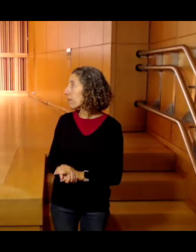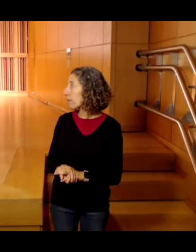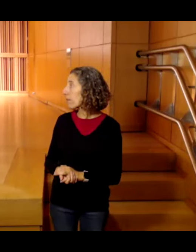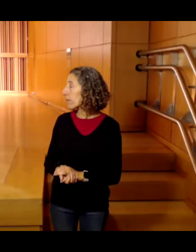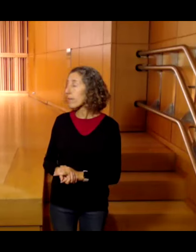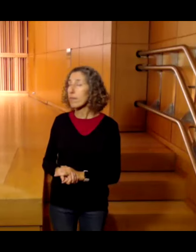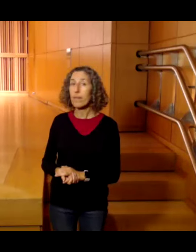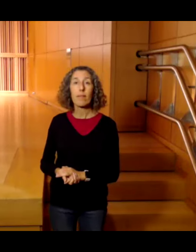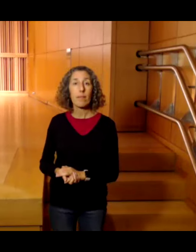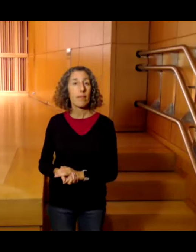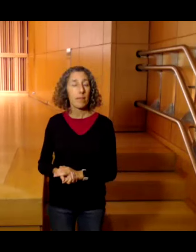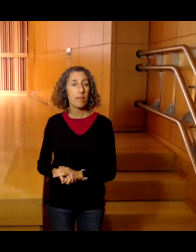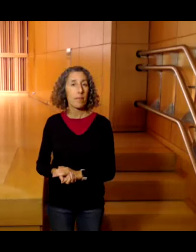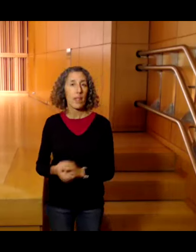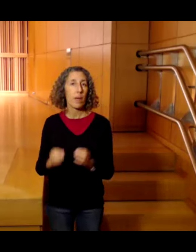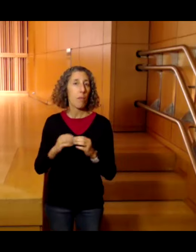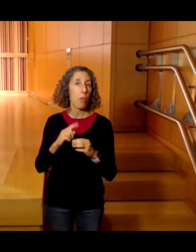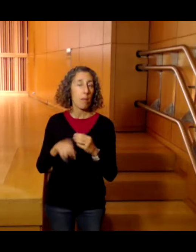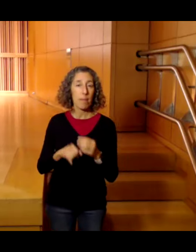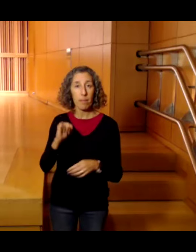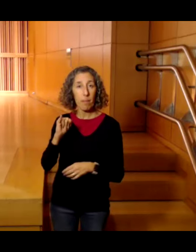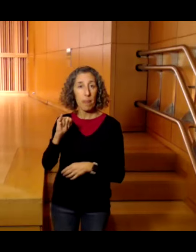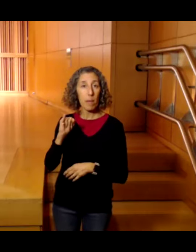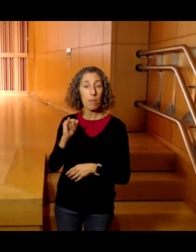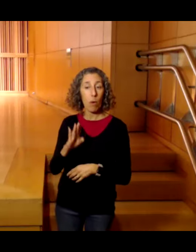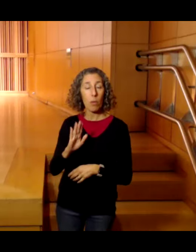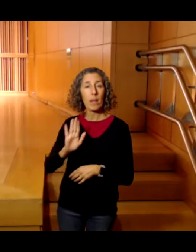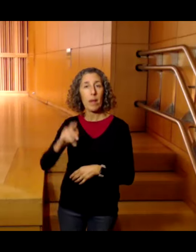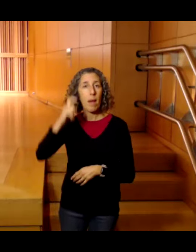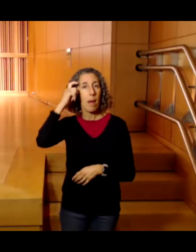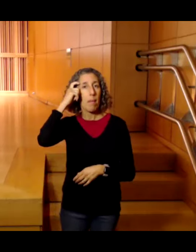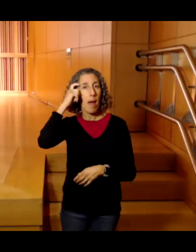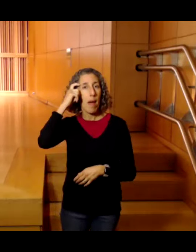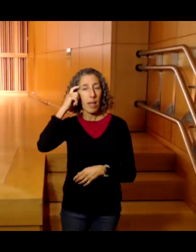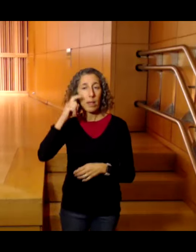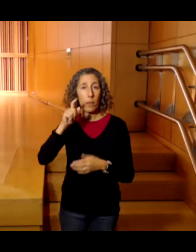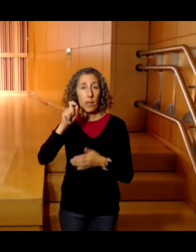about James Baldwin's state of mind as he worked on the treatment for no papers for Muhammad.